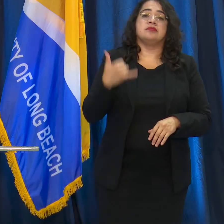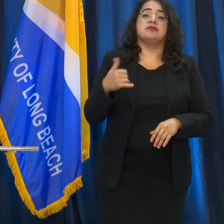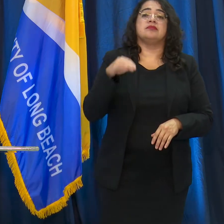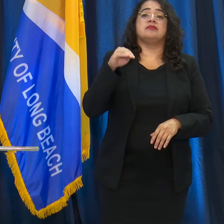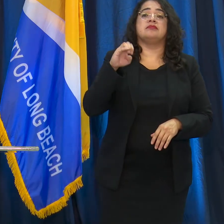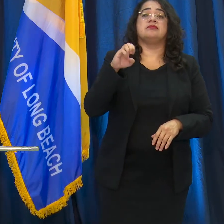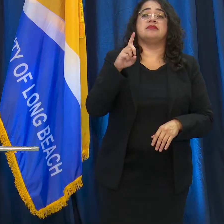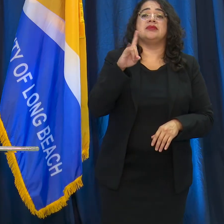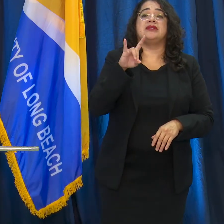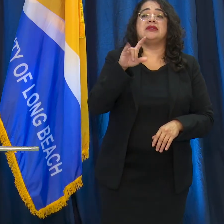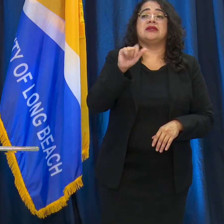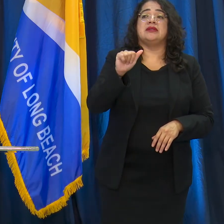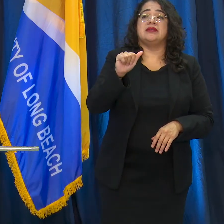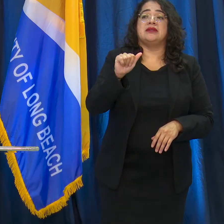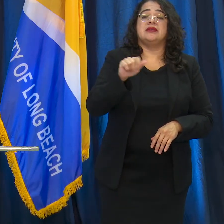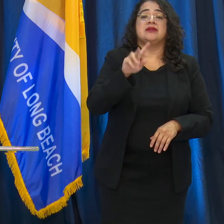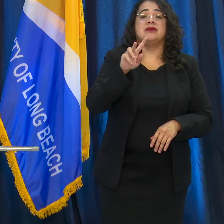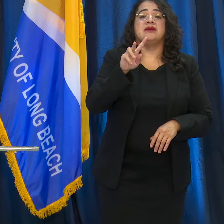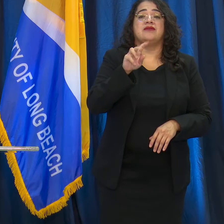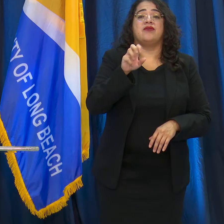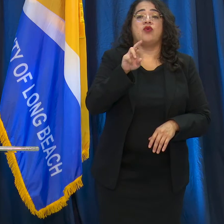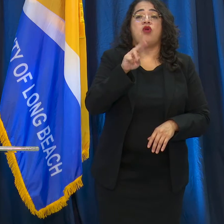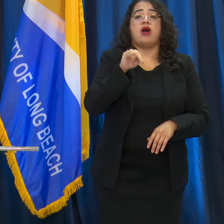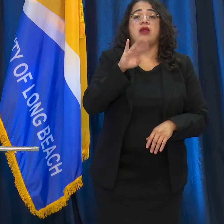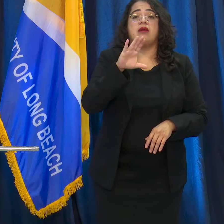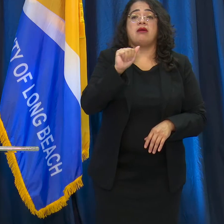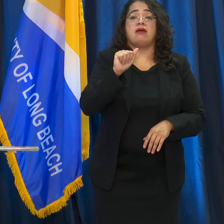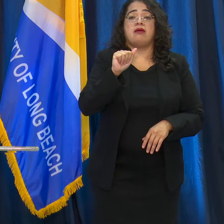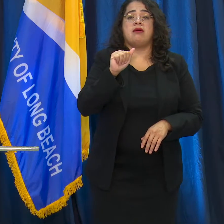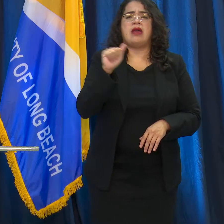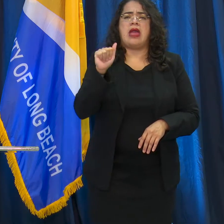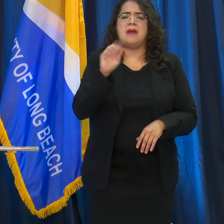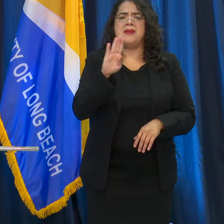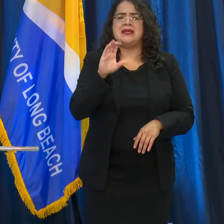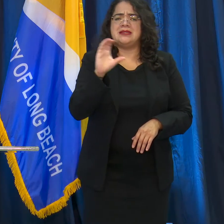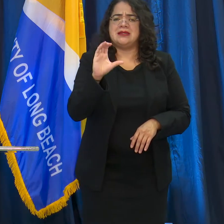First question comes from Veronica at ABC-- go ahead, Veronica.